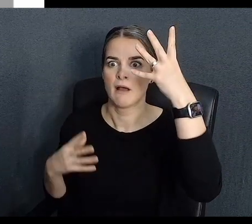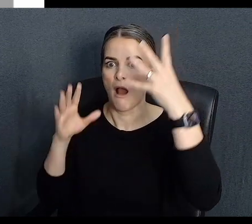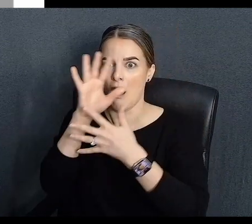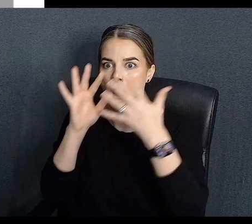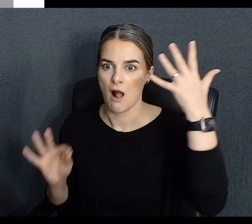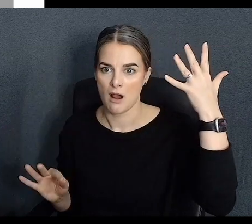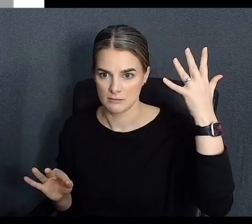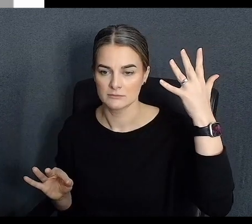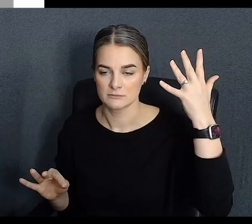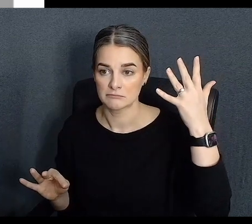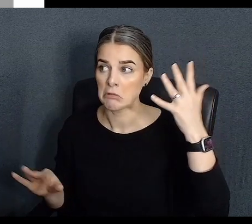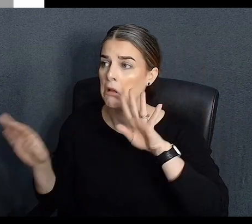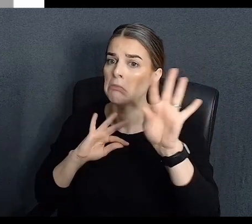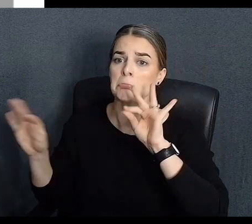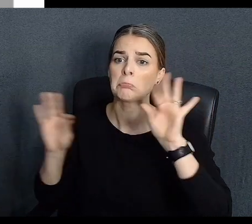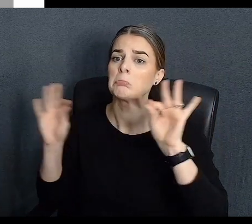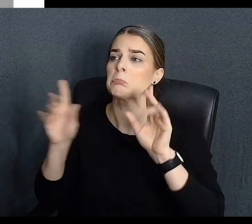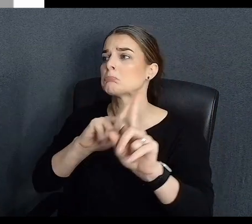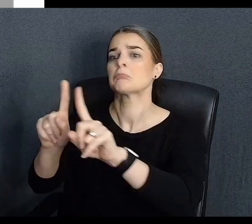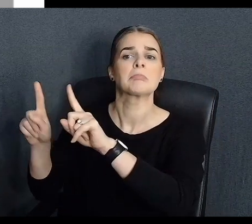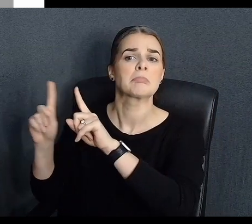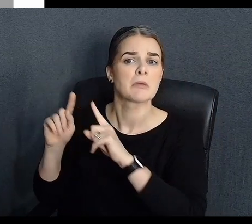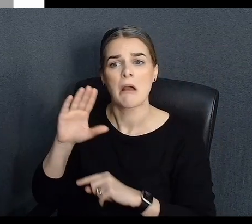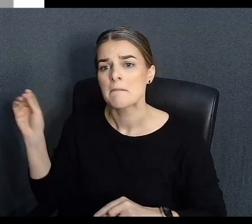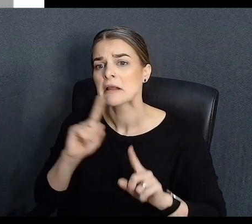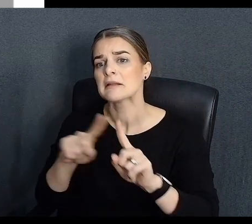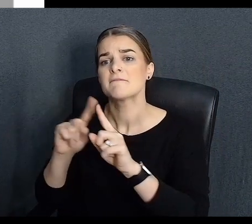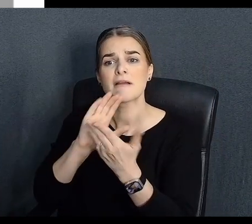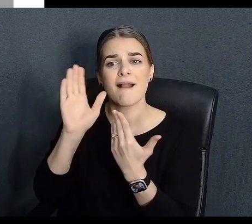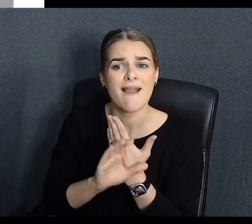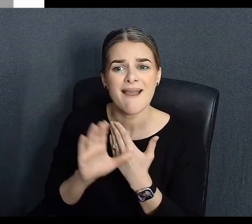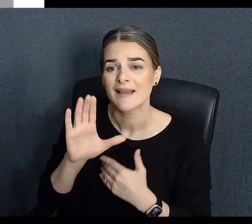pick from different companies that have different cases, and different size devices.